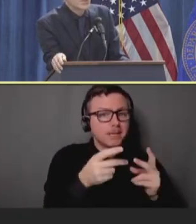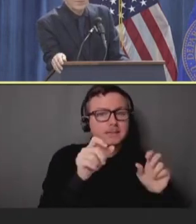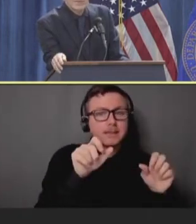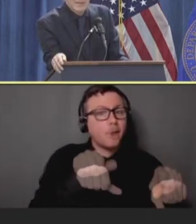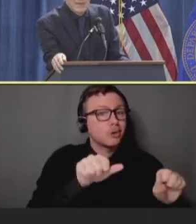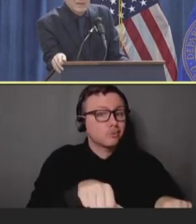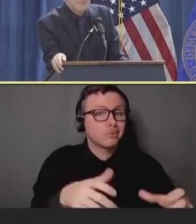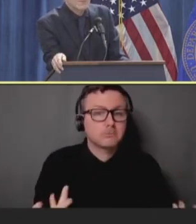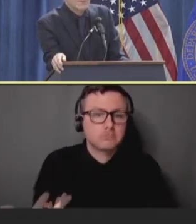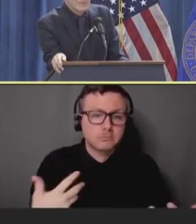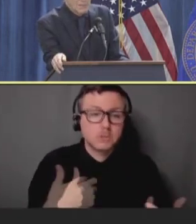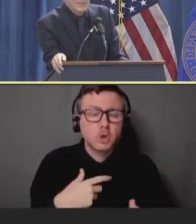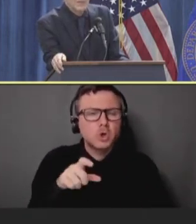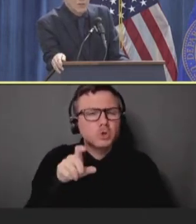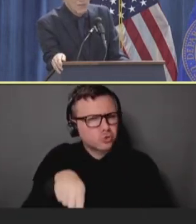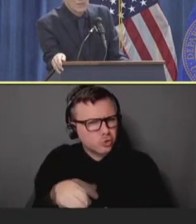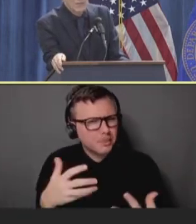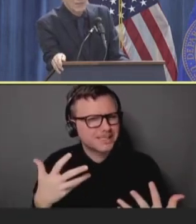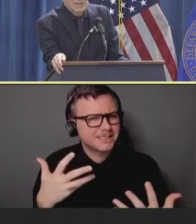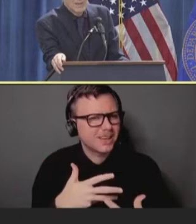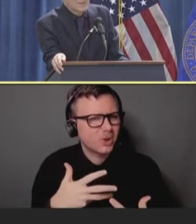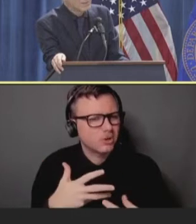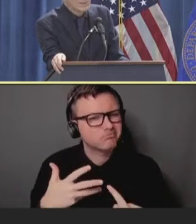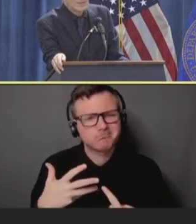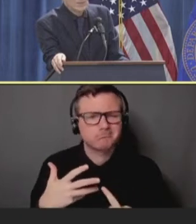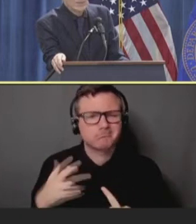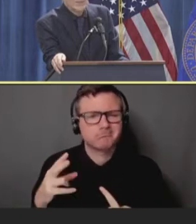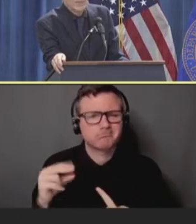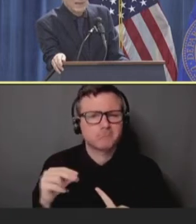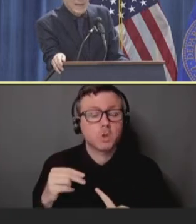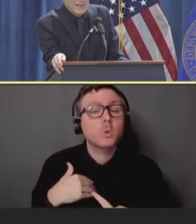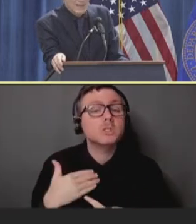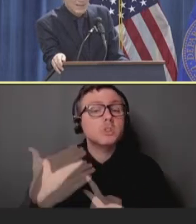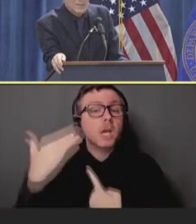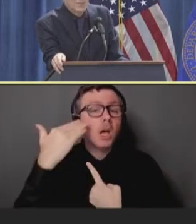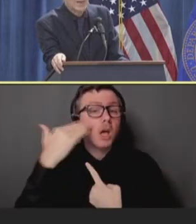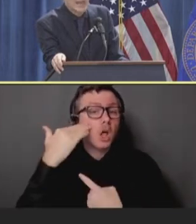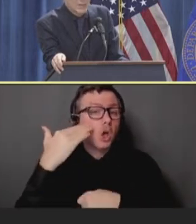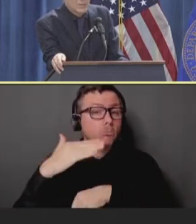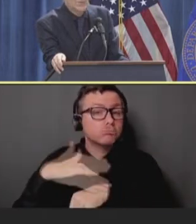Should we be scared? We should be alert. I don't think there's a reason for panic. We're adequate.